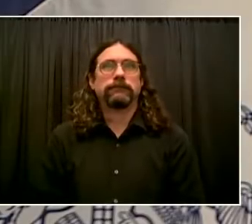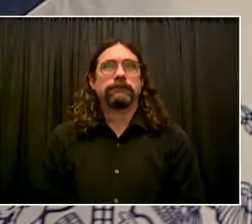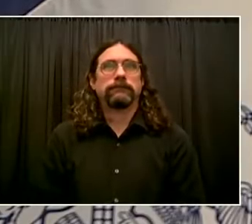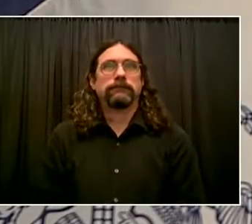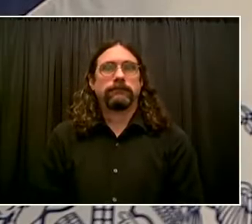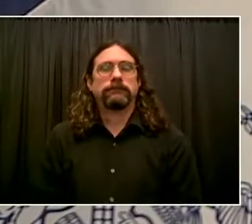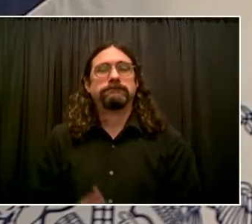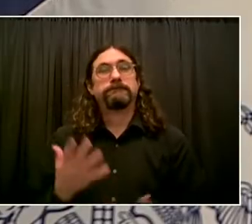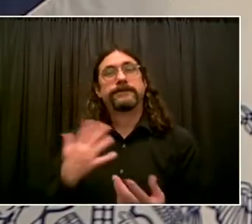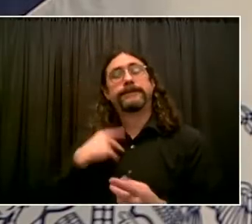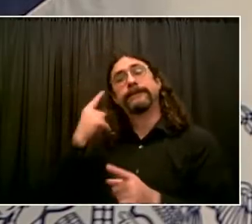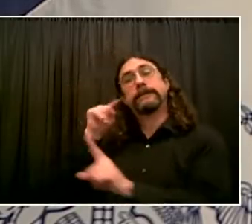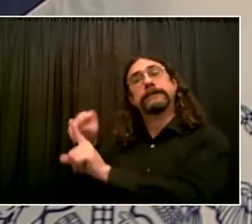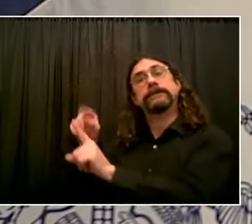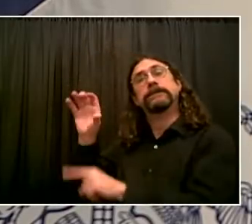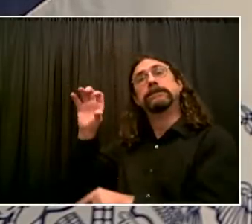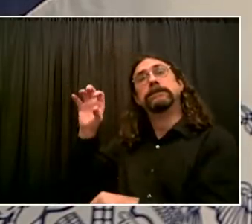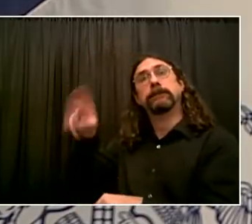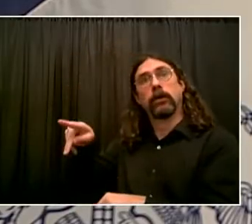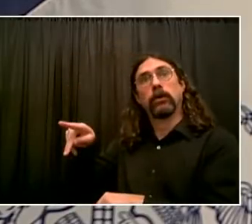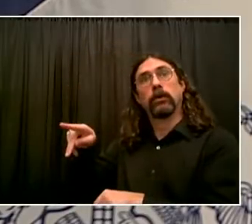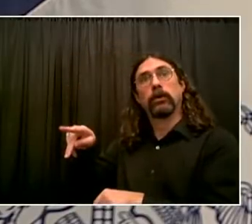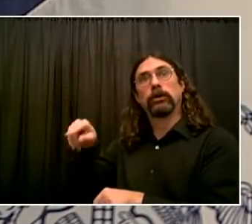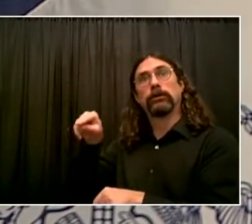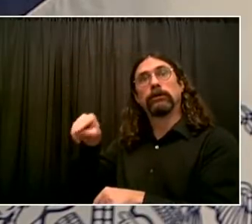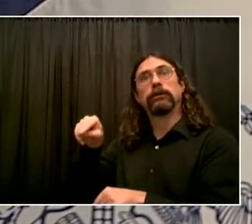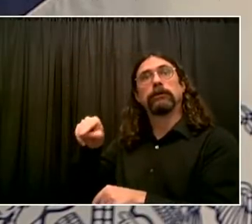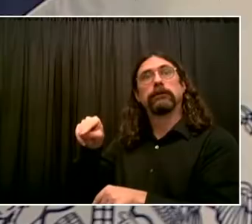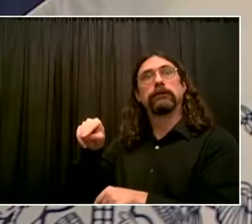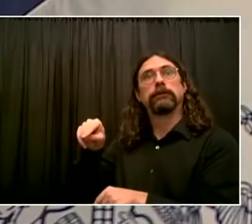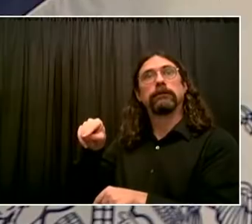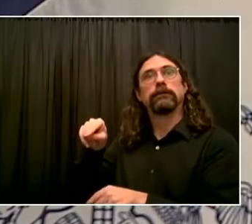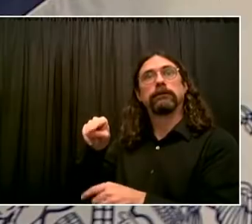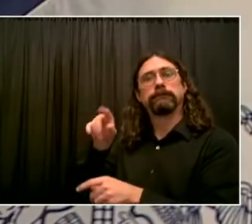A WORD LIKE MORAL IS A BIG WORD, BUT I TRULY BELIE EVIT.